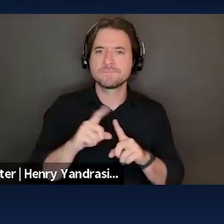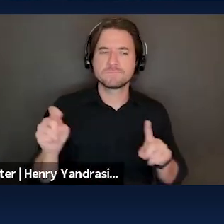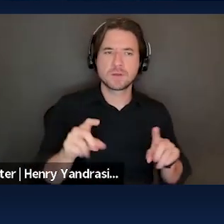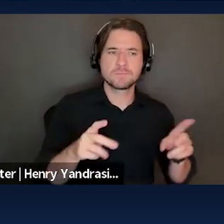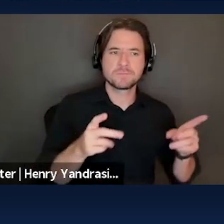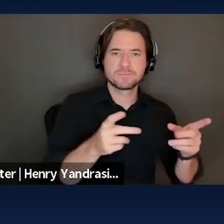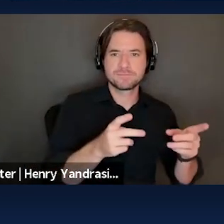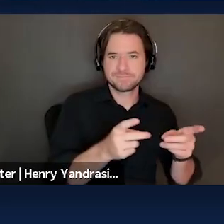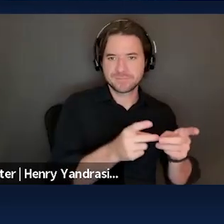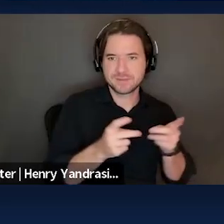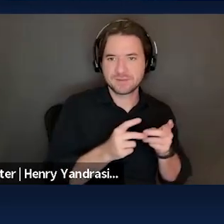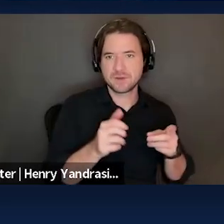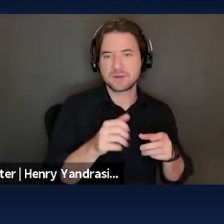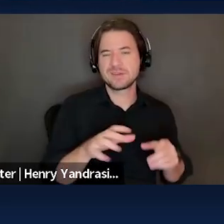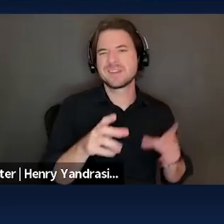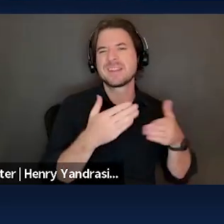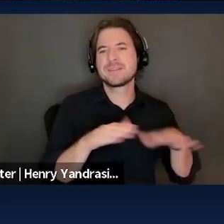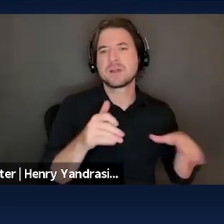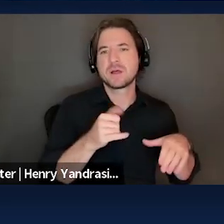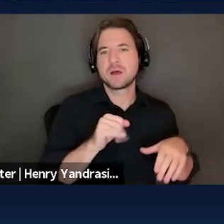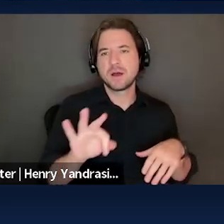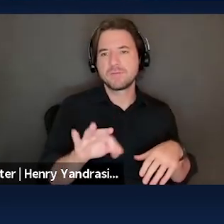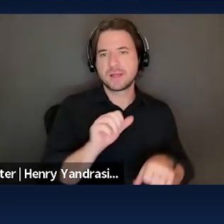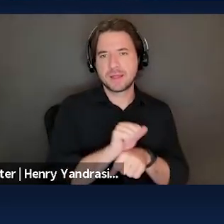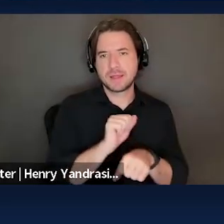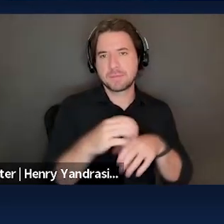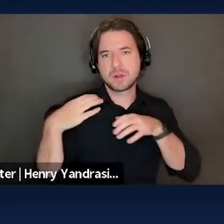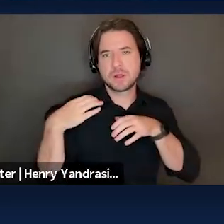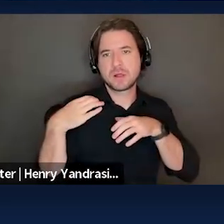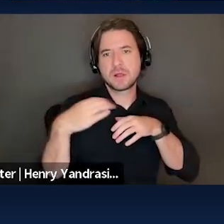deficient of flavor, which is often found in student teams.